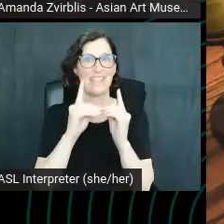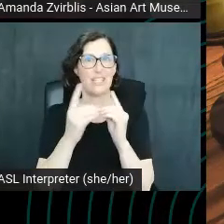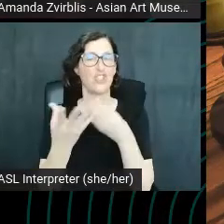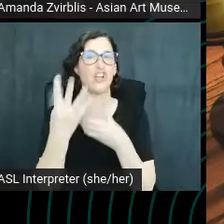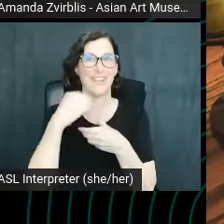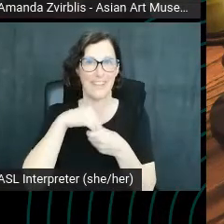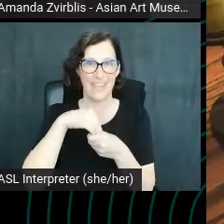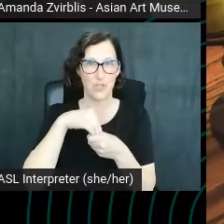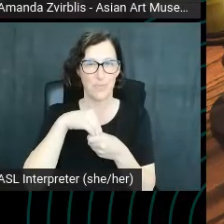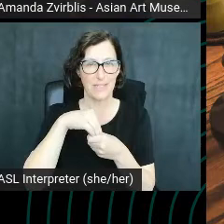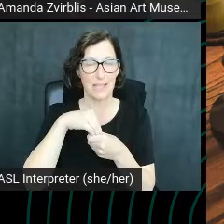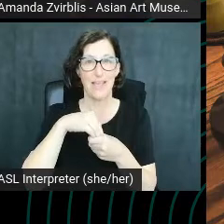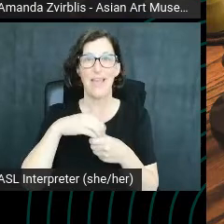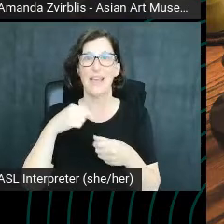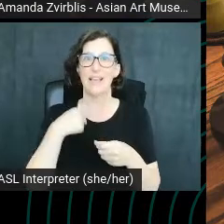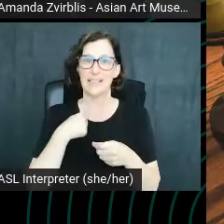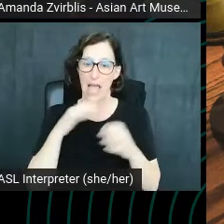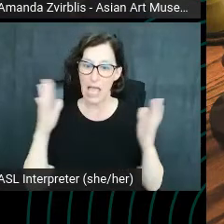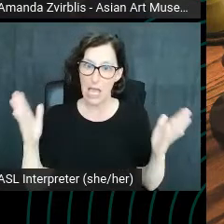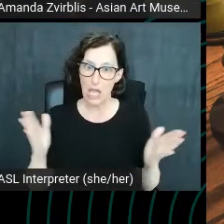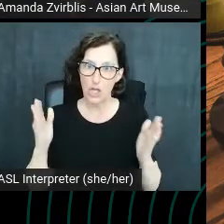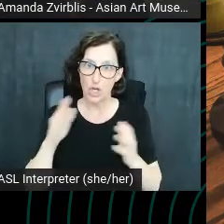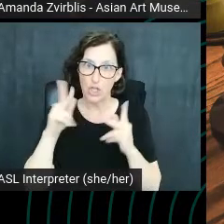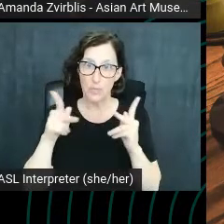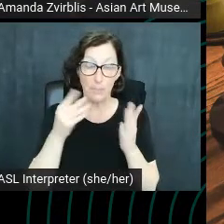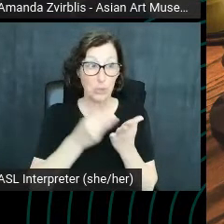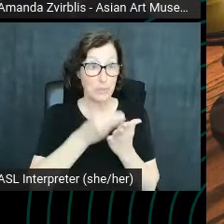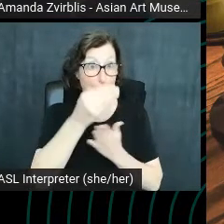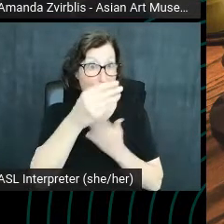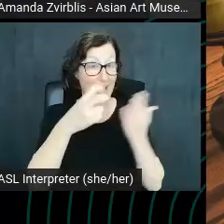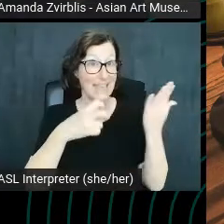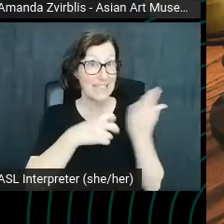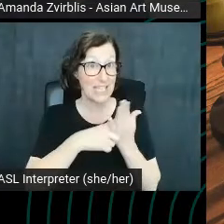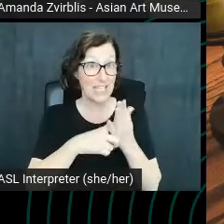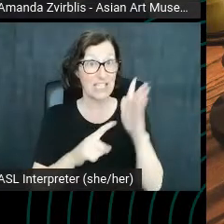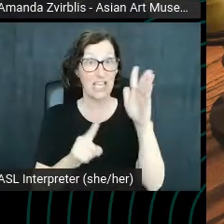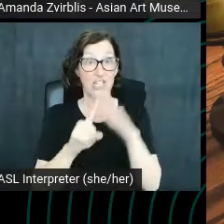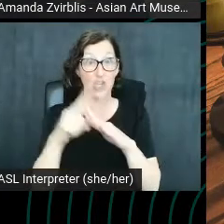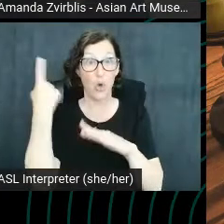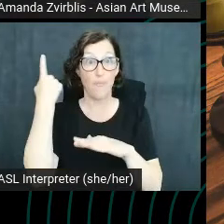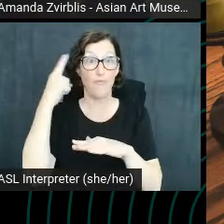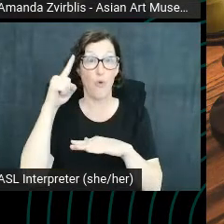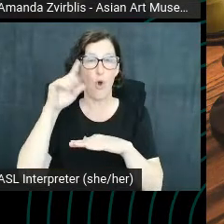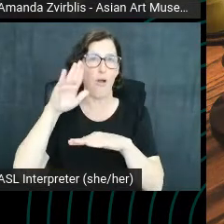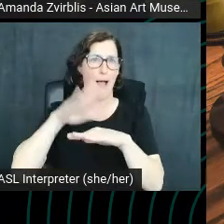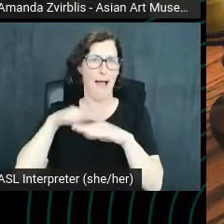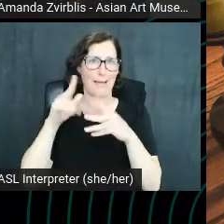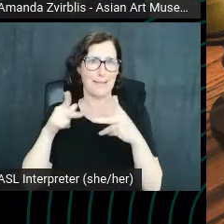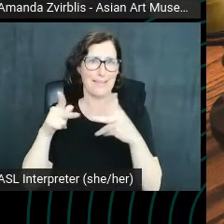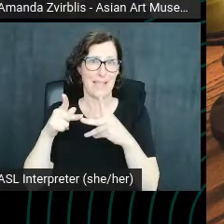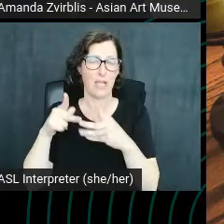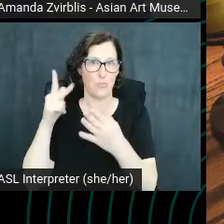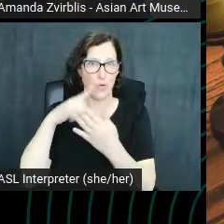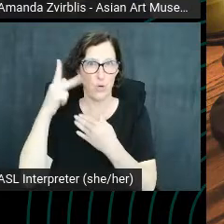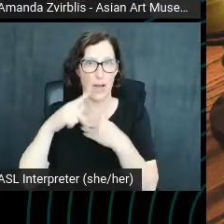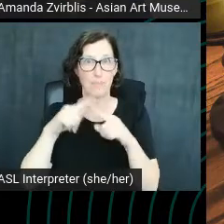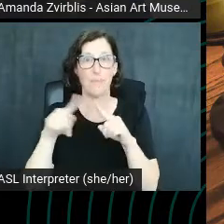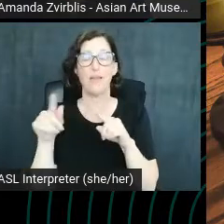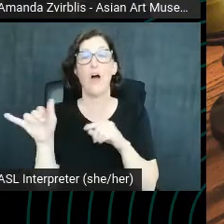because I drive people to purchase tickets and attend our on-sight programming but I also oversee digital engagement